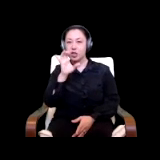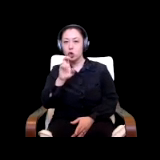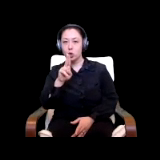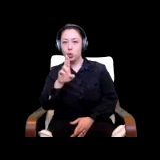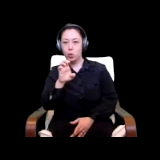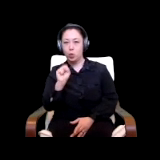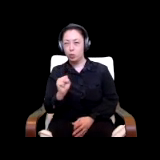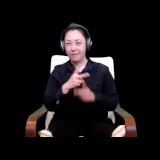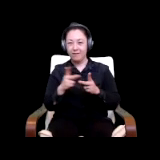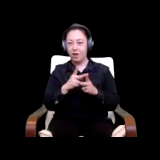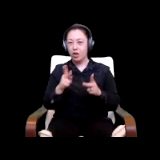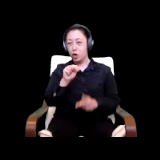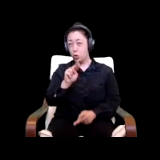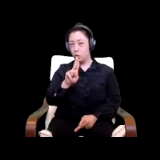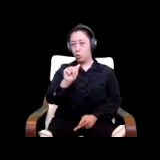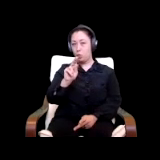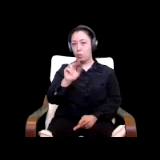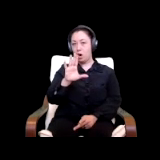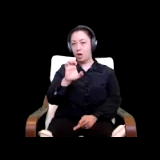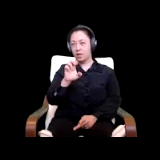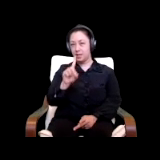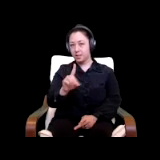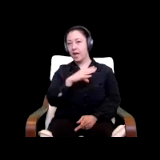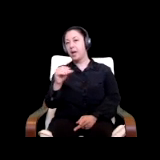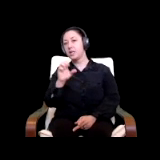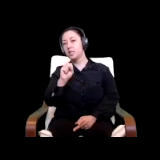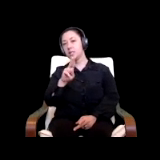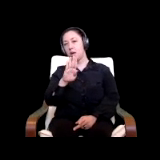be communicating by the subtle behaviors.